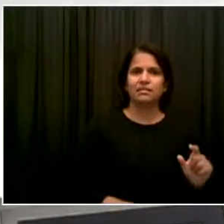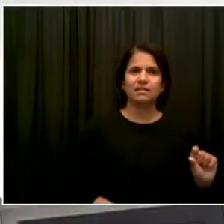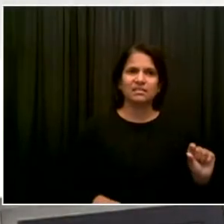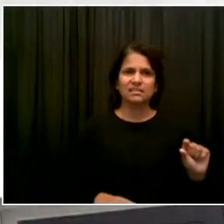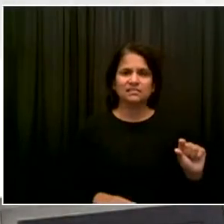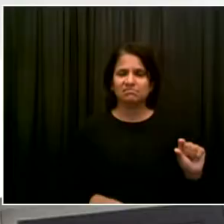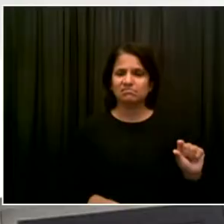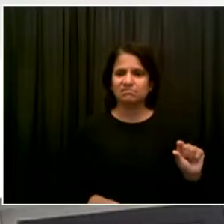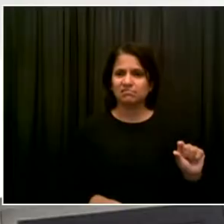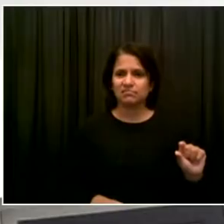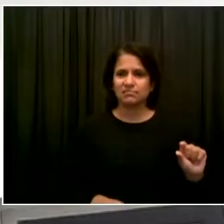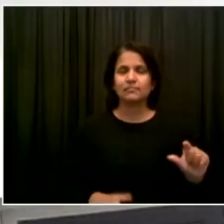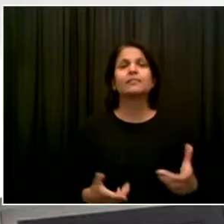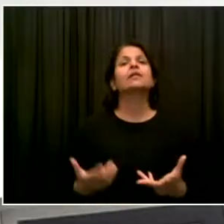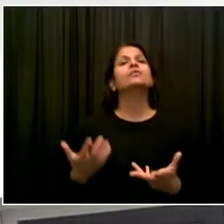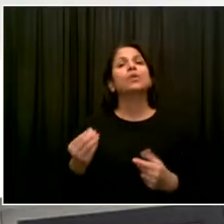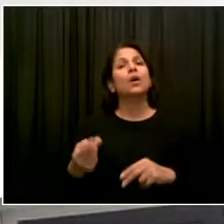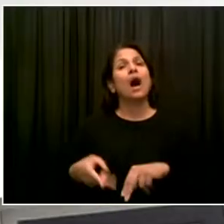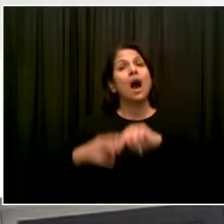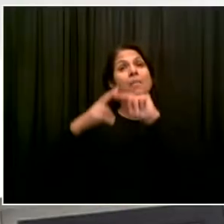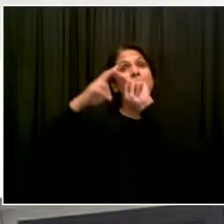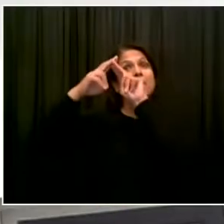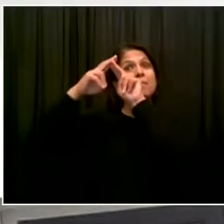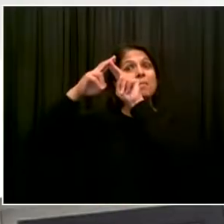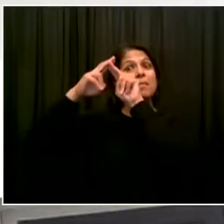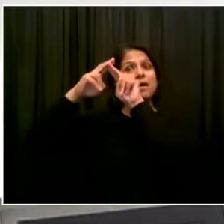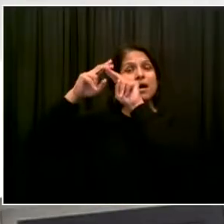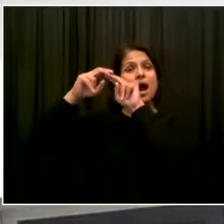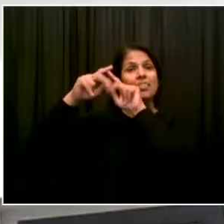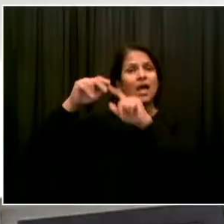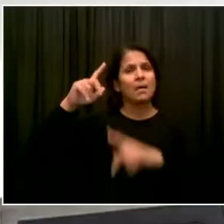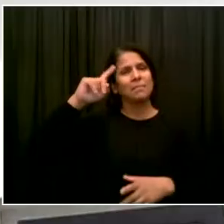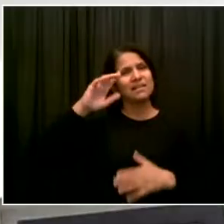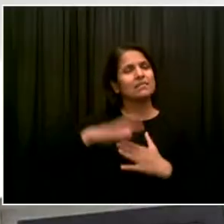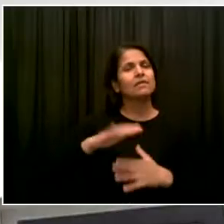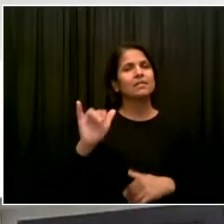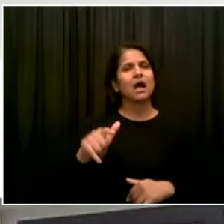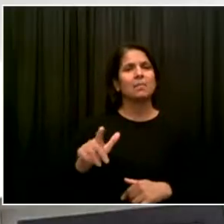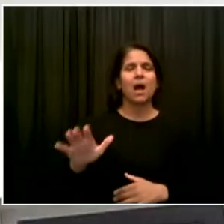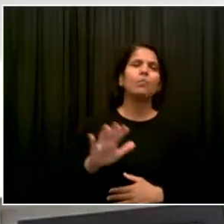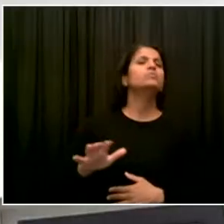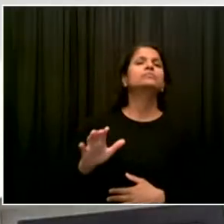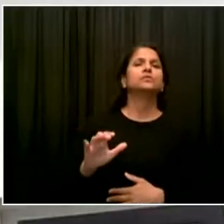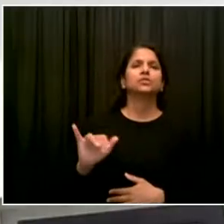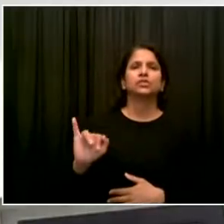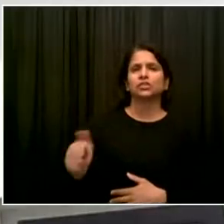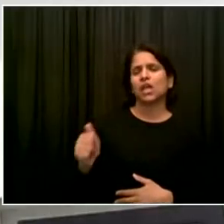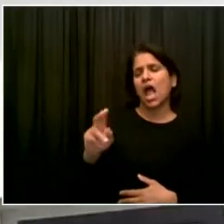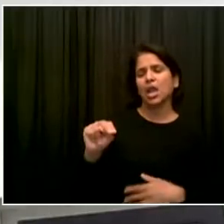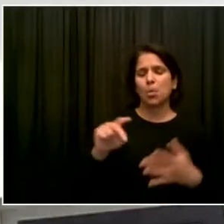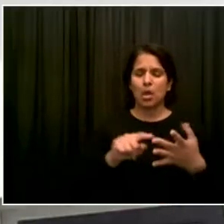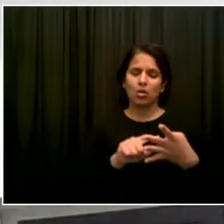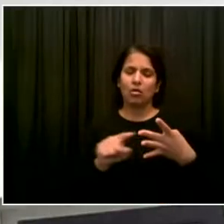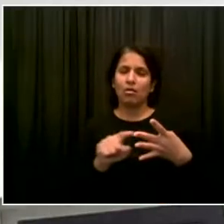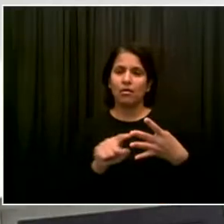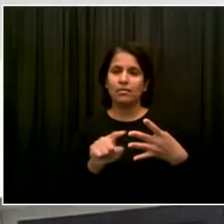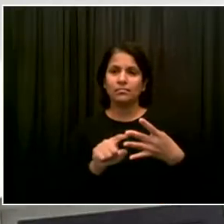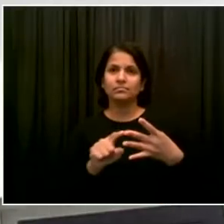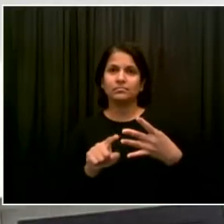HOSPITALIZATION, IT WILL PROBABLY T GEWORSE BEFORE IT GETS BETTER IN TERMS OF NUMBER OF INFECTIONS BUT